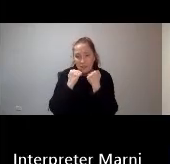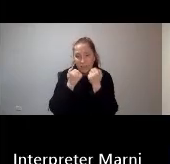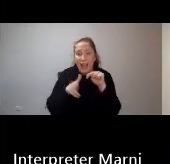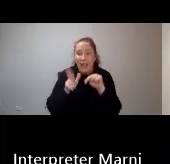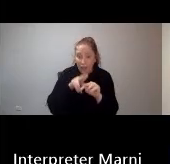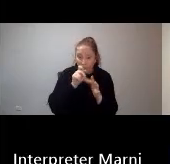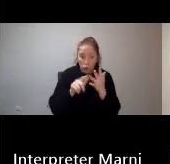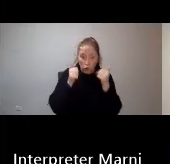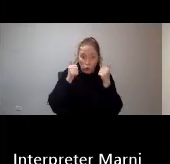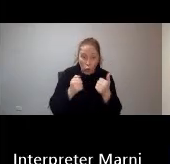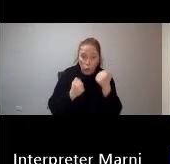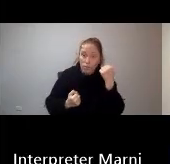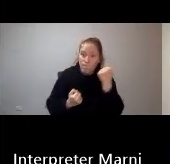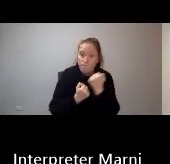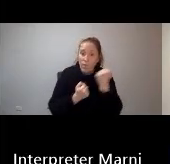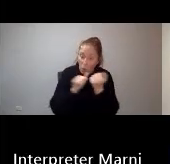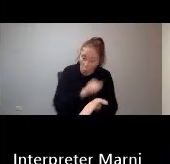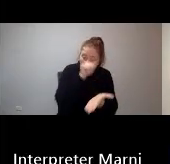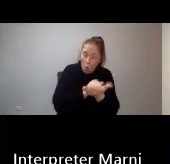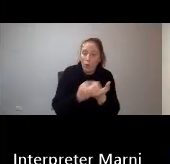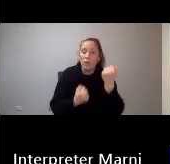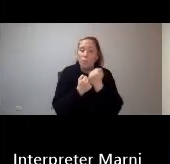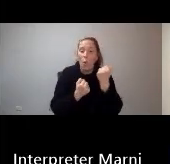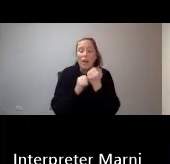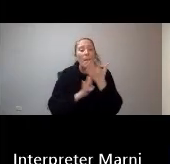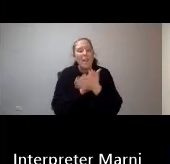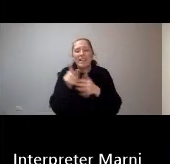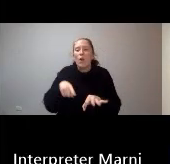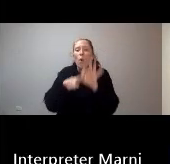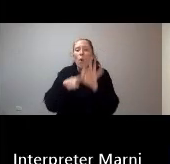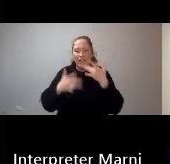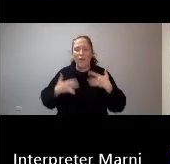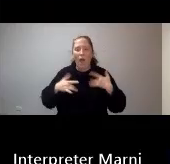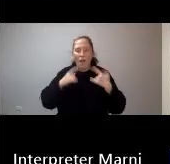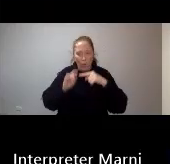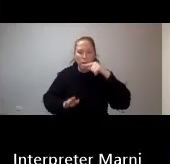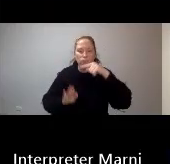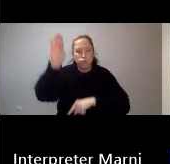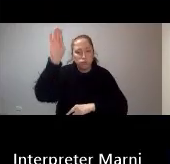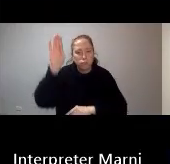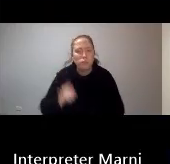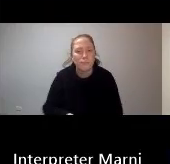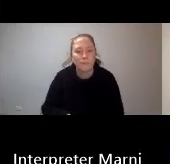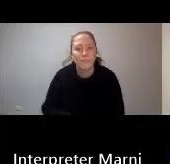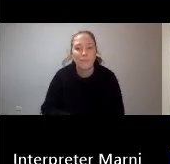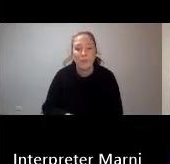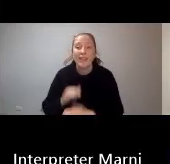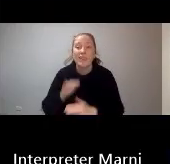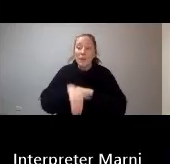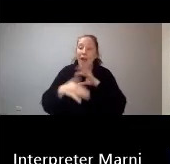that makes the most difference to people's quality of life. And basically, it's an enabling relationship between staff